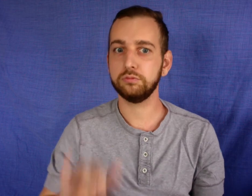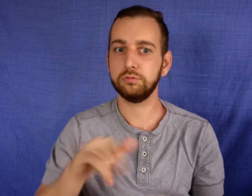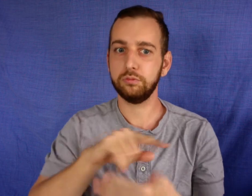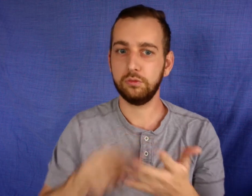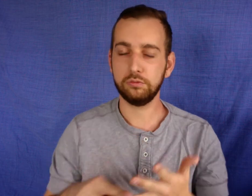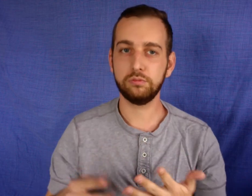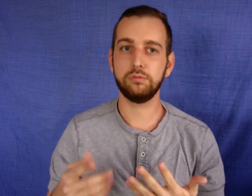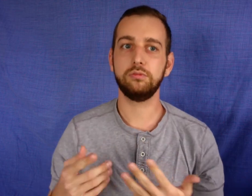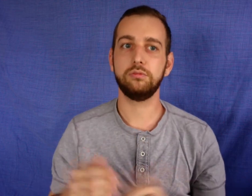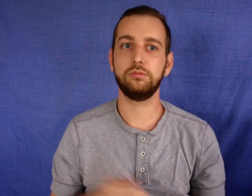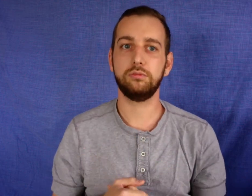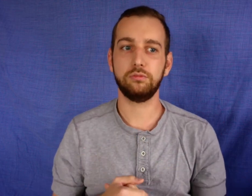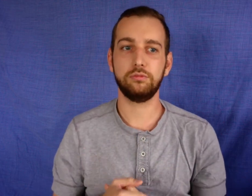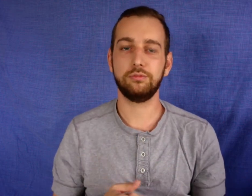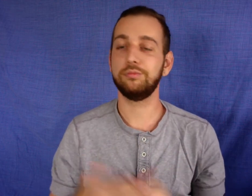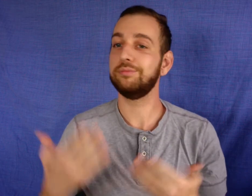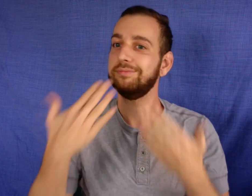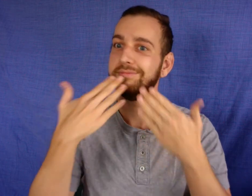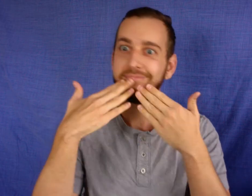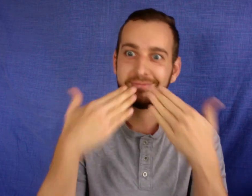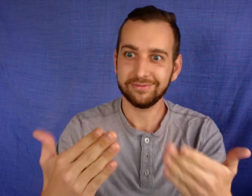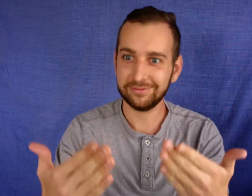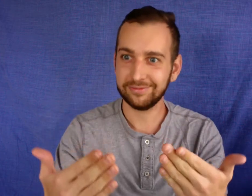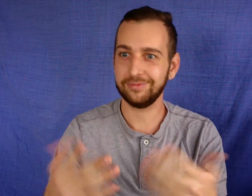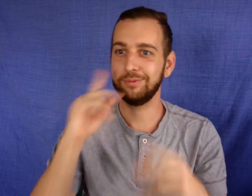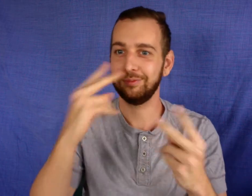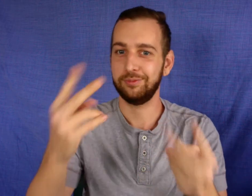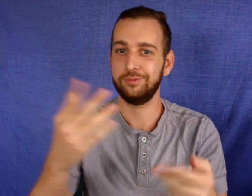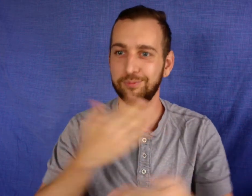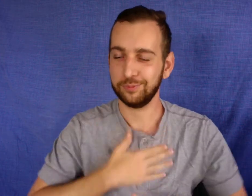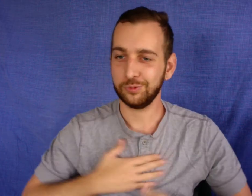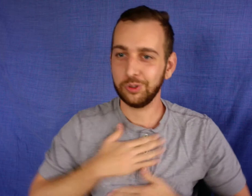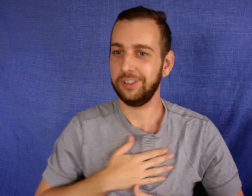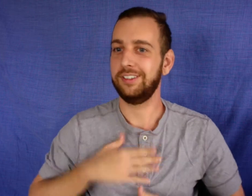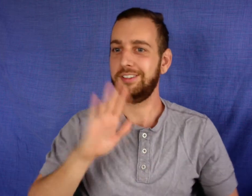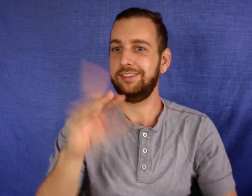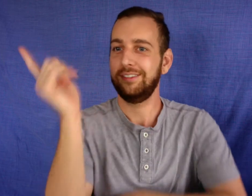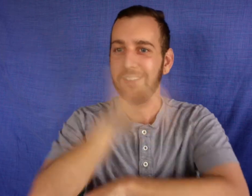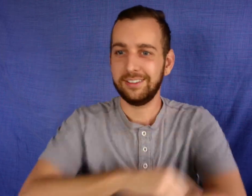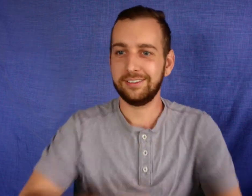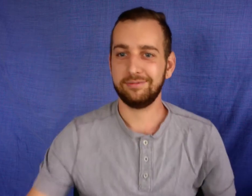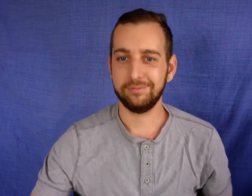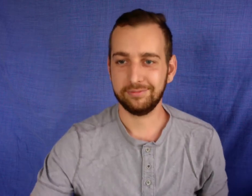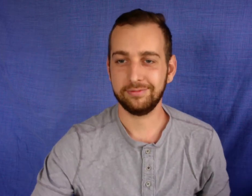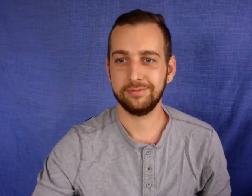Well, that about covers it! Thank you for watching and enjoy your day!